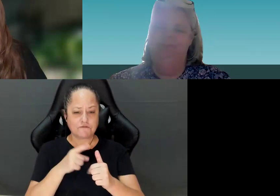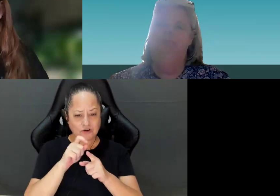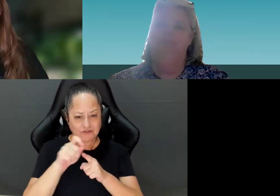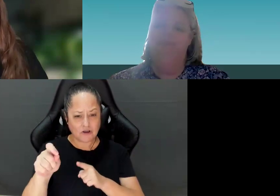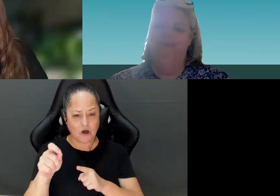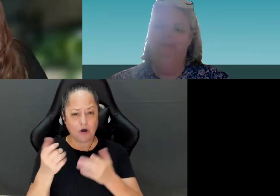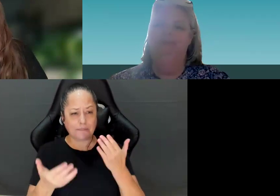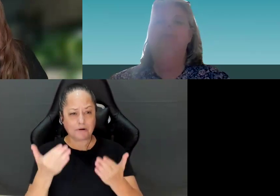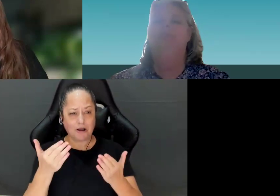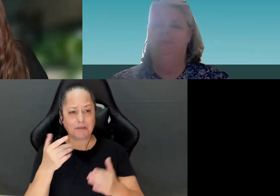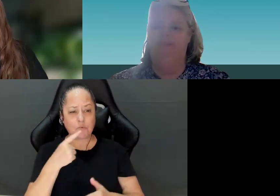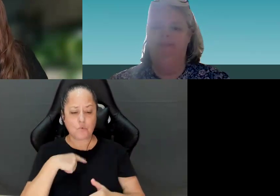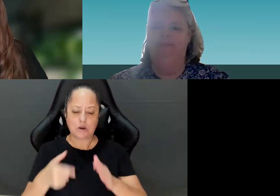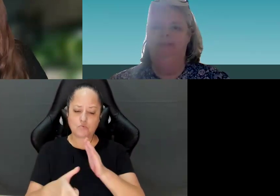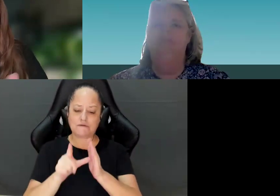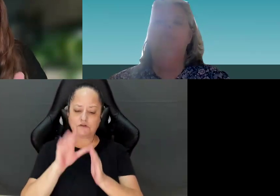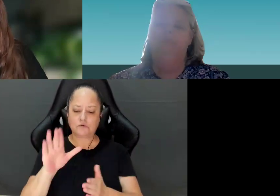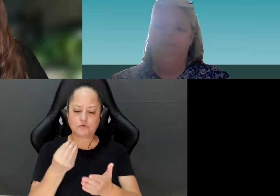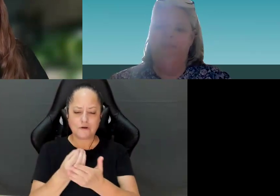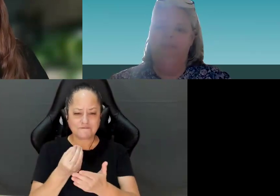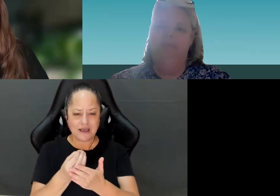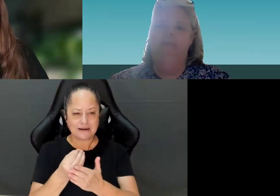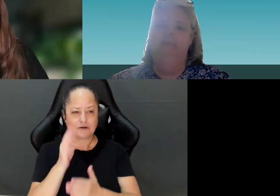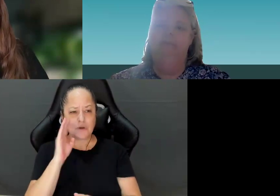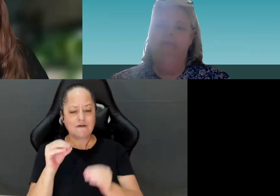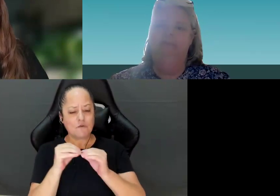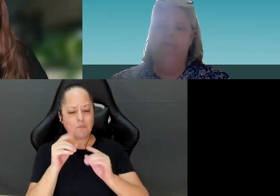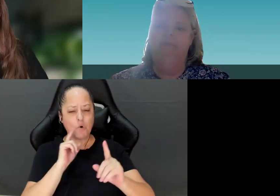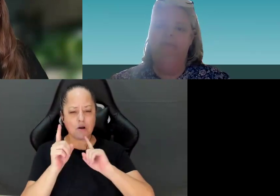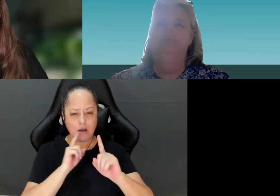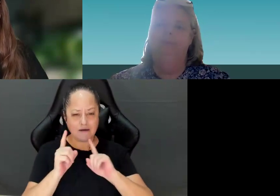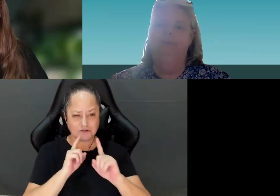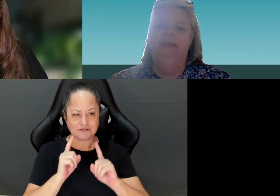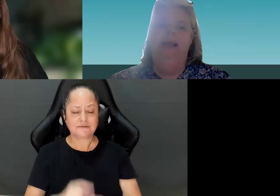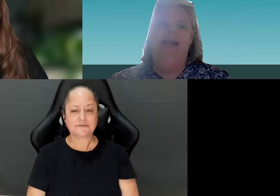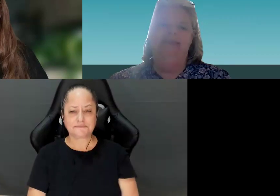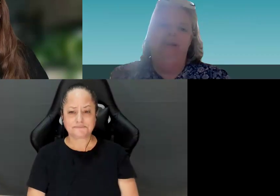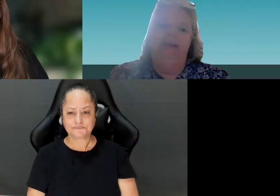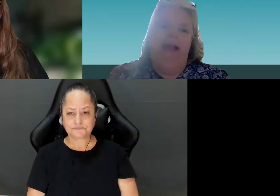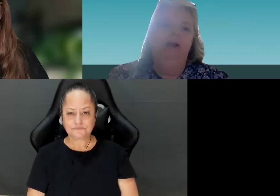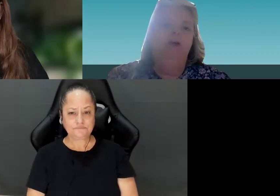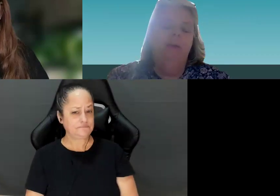But as we review your financials we will have more conversations about it.